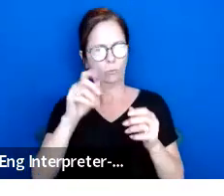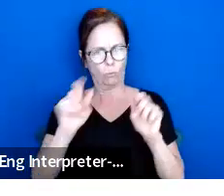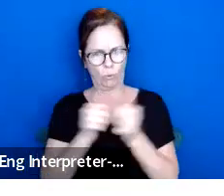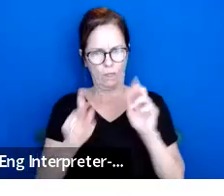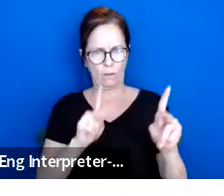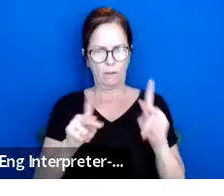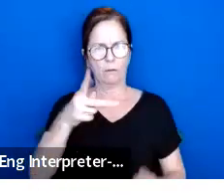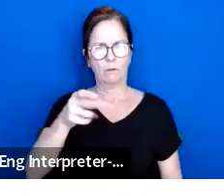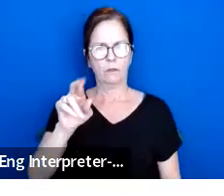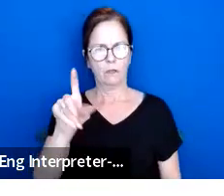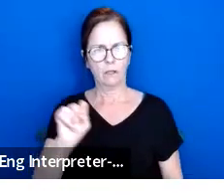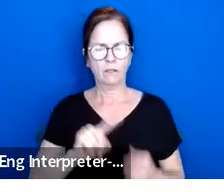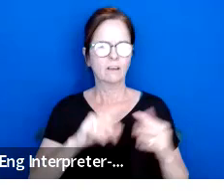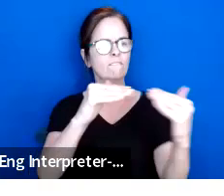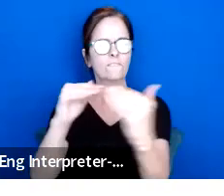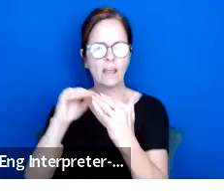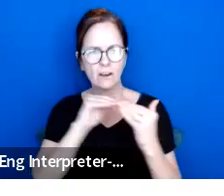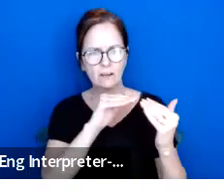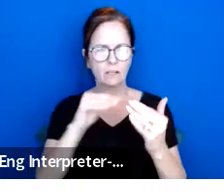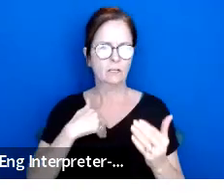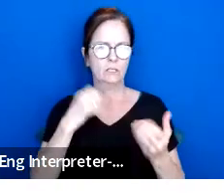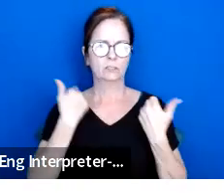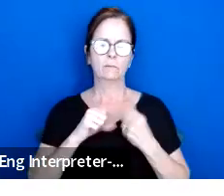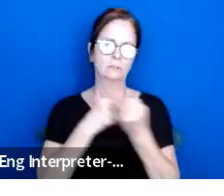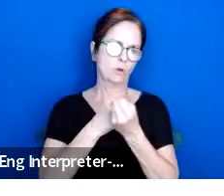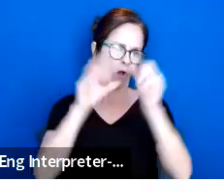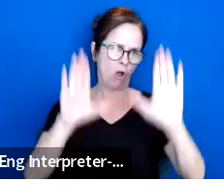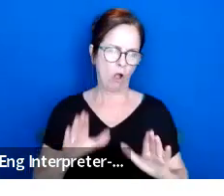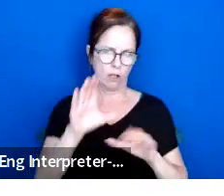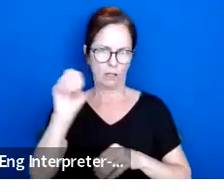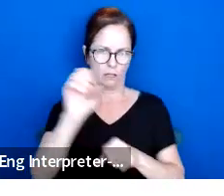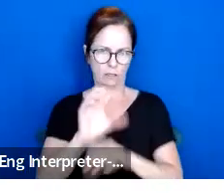Fairness, you're trying to be a supportive, awesome colleague, which is a cool responsibility.